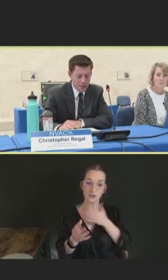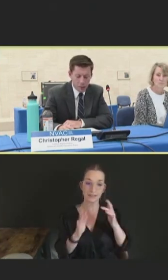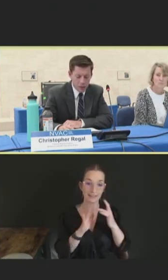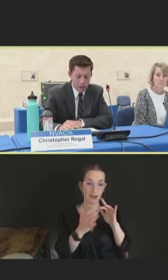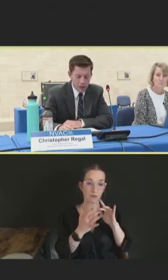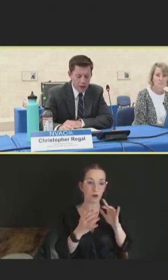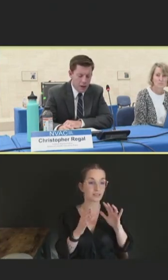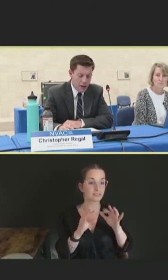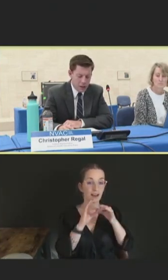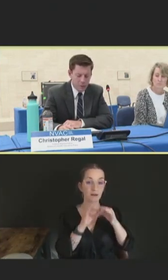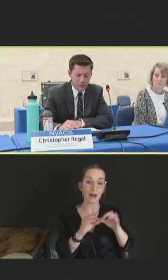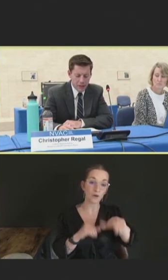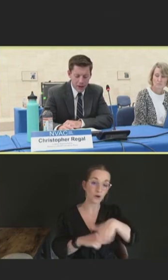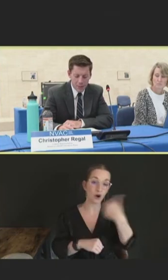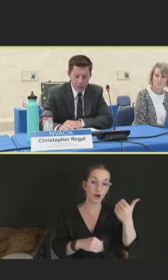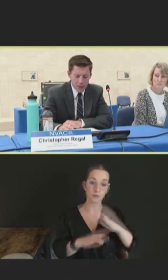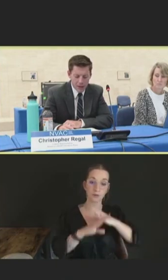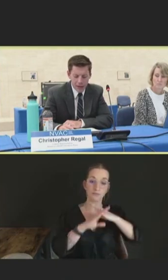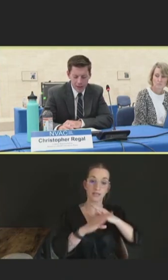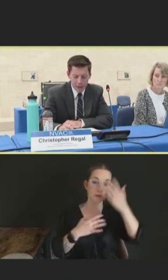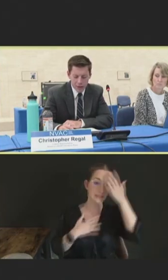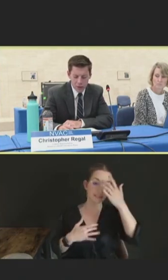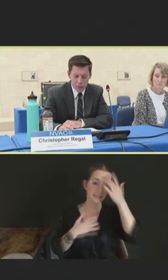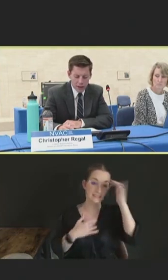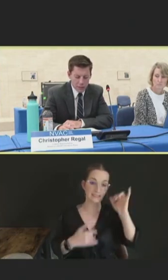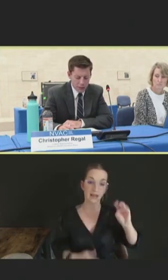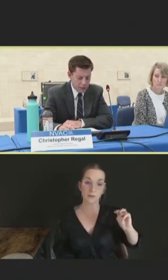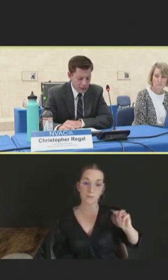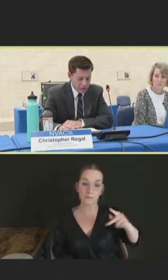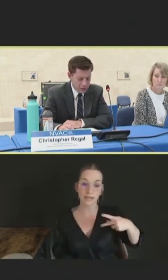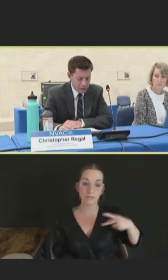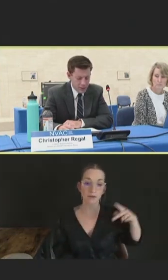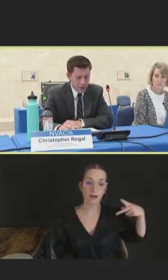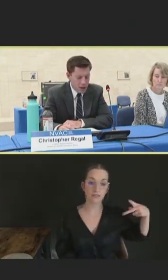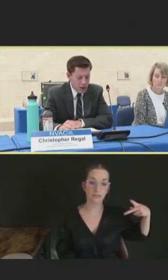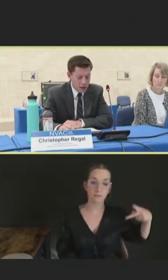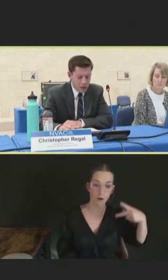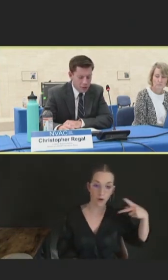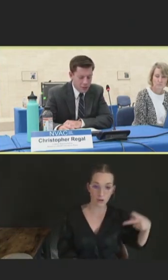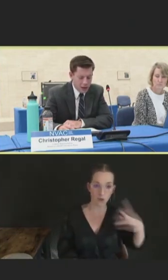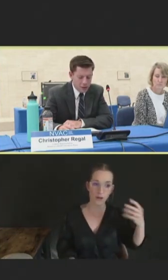and polio, and to provide their members access to recommended vaccines. Insurance providers